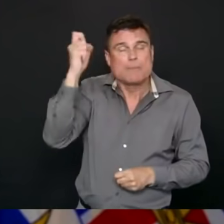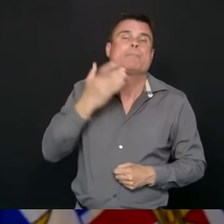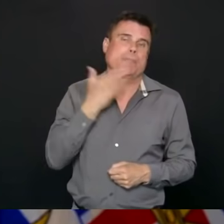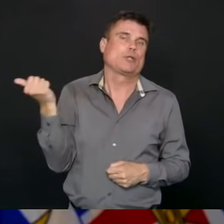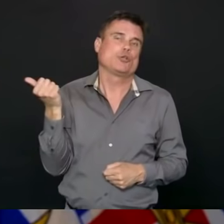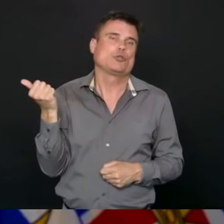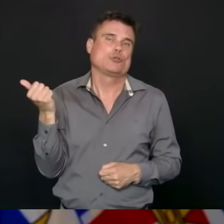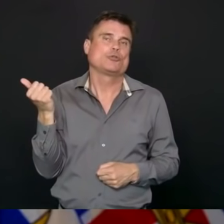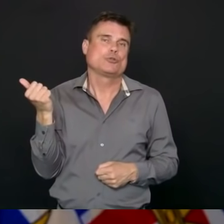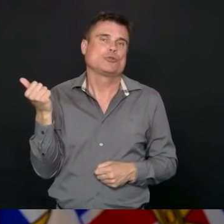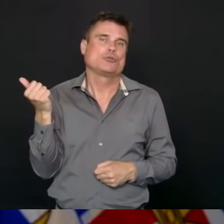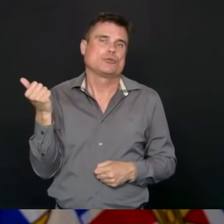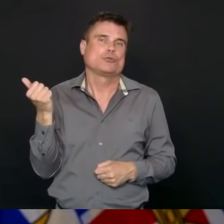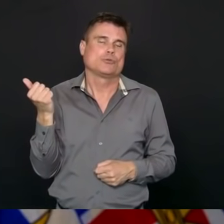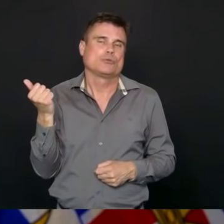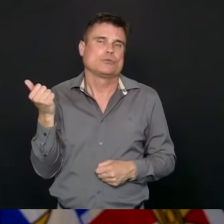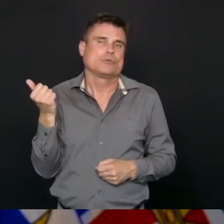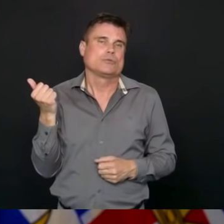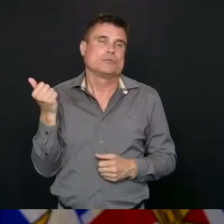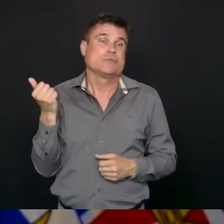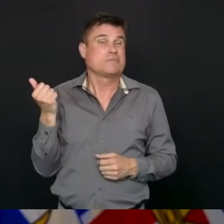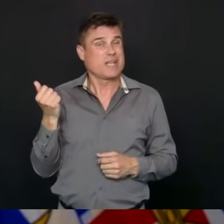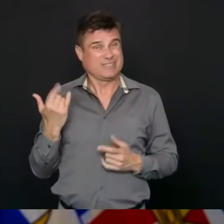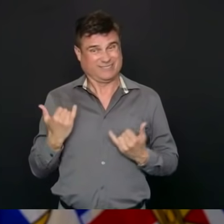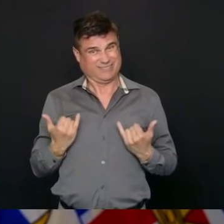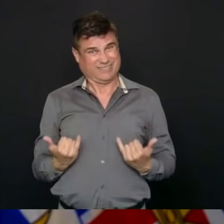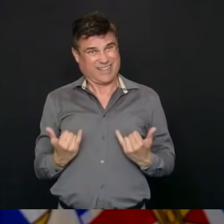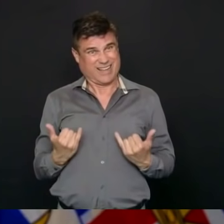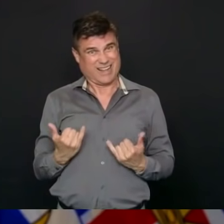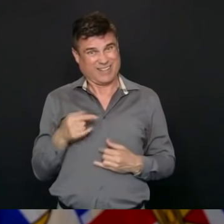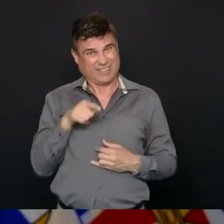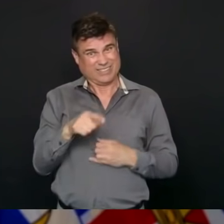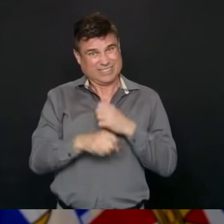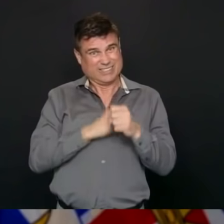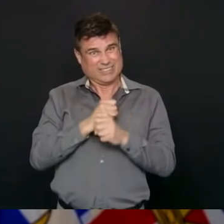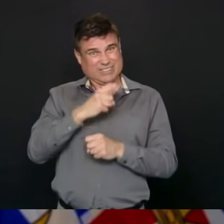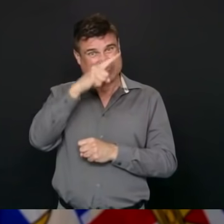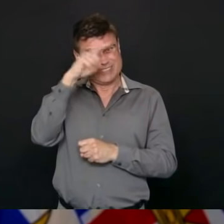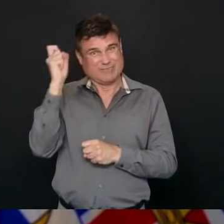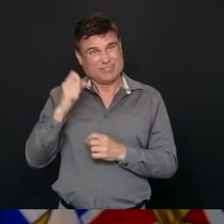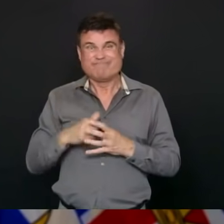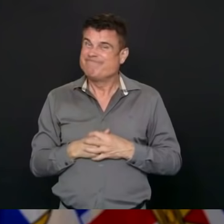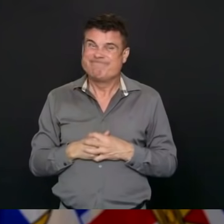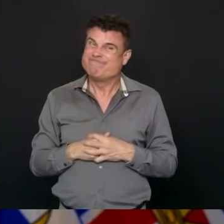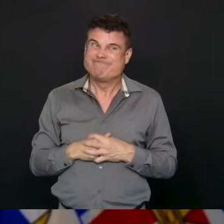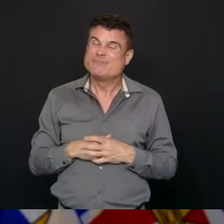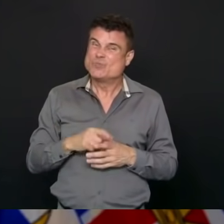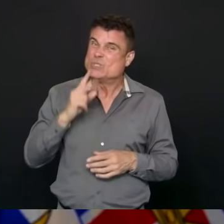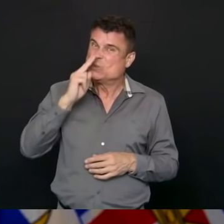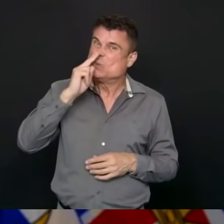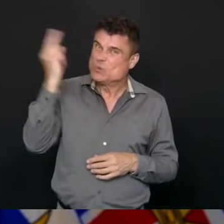that is my belief, I don't have data to support that yet. But this is a unique circumstance and we are